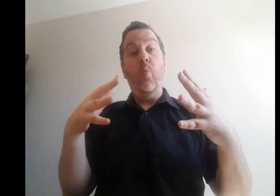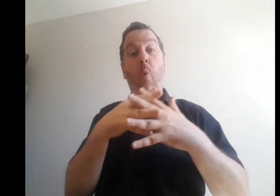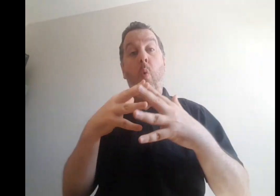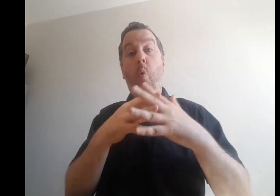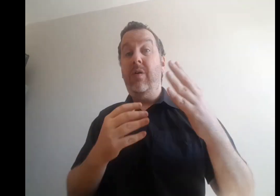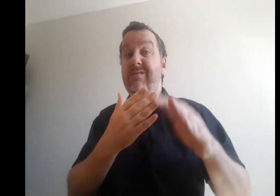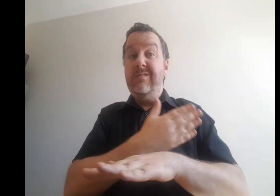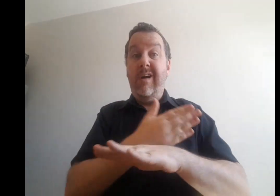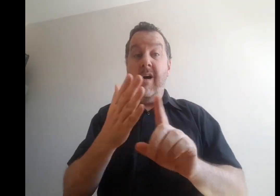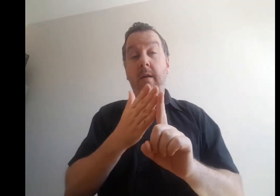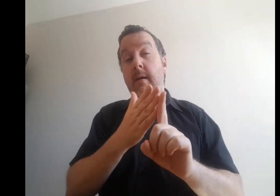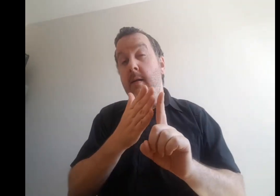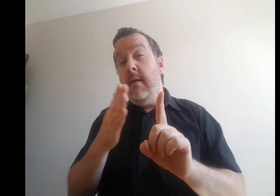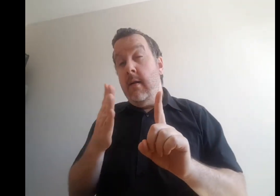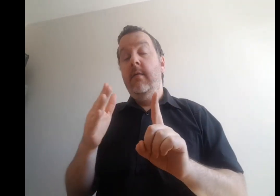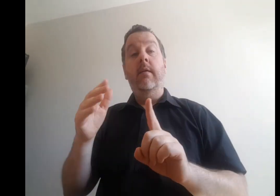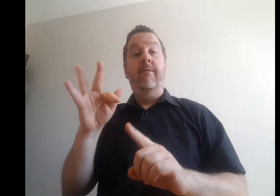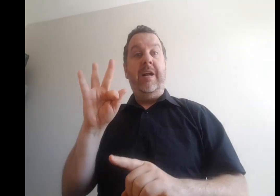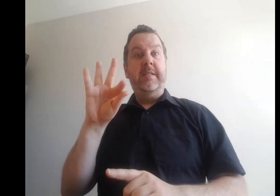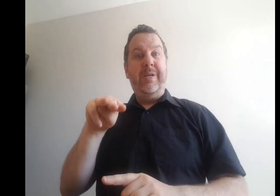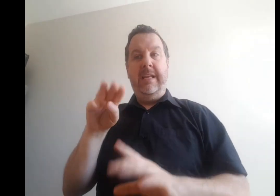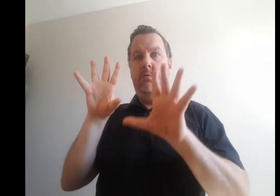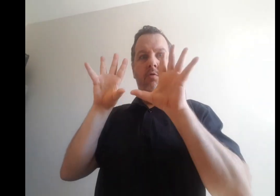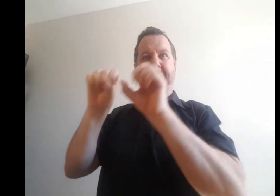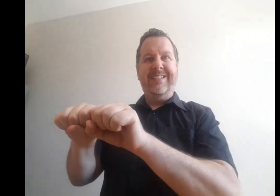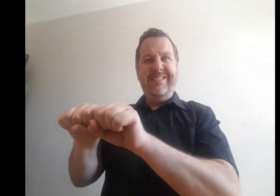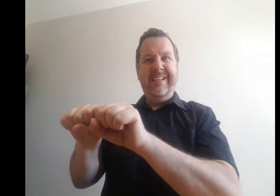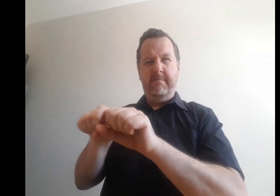because of a suspicion that he was a German spy.